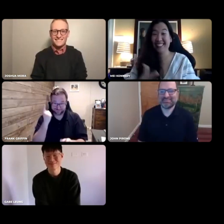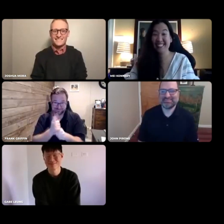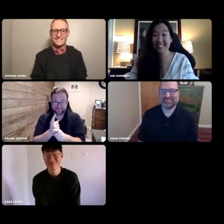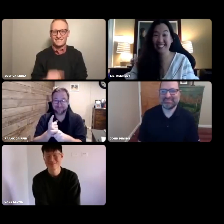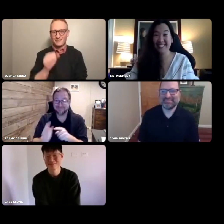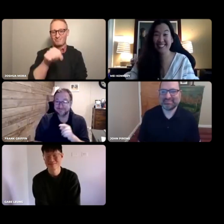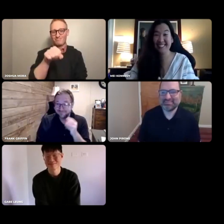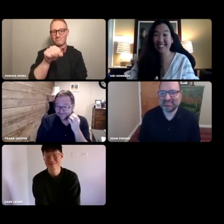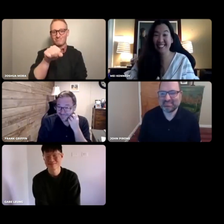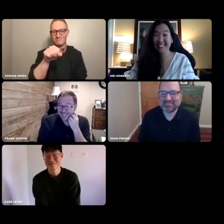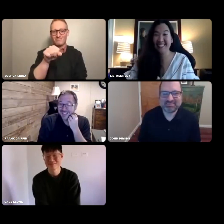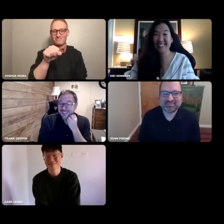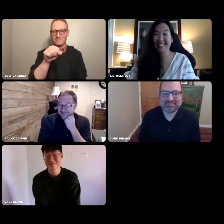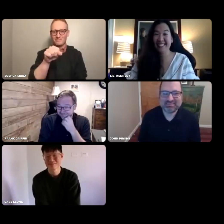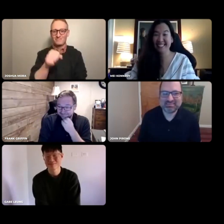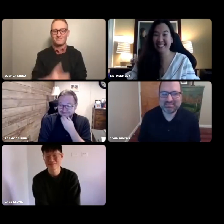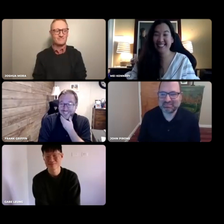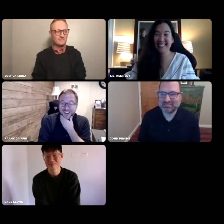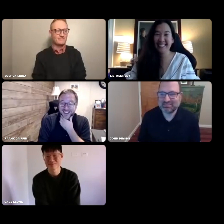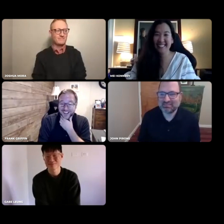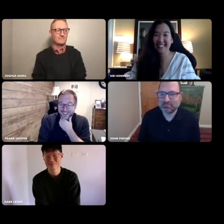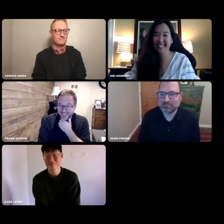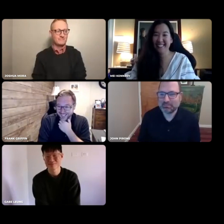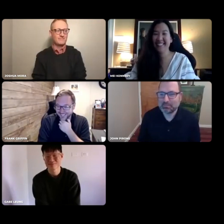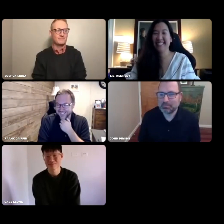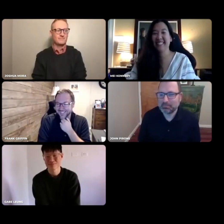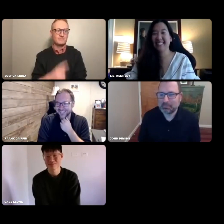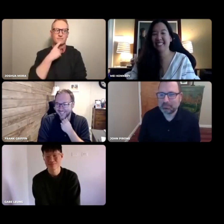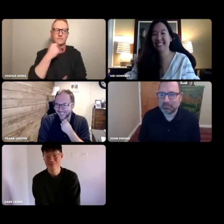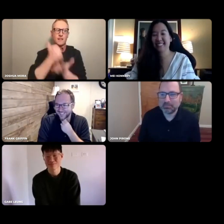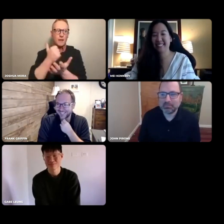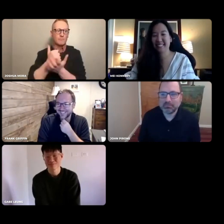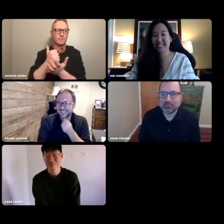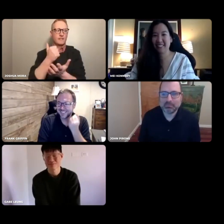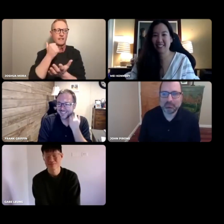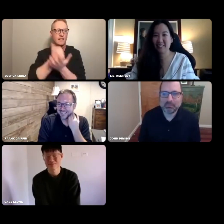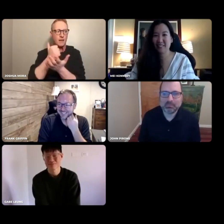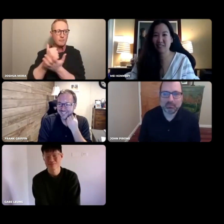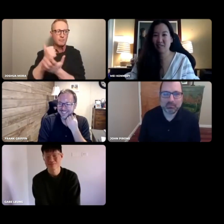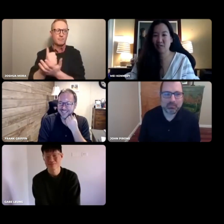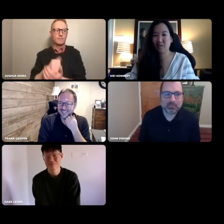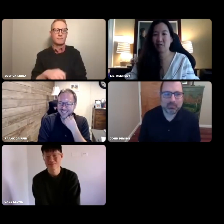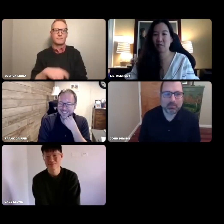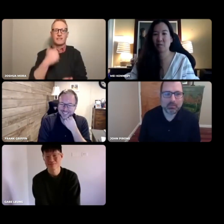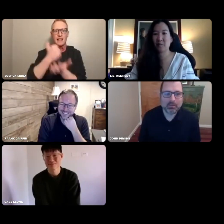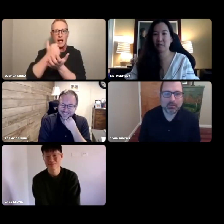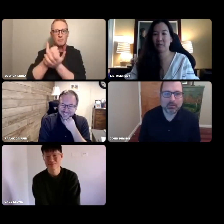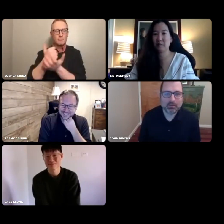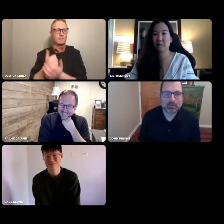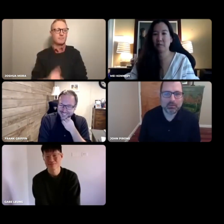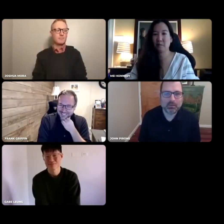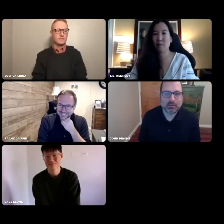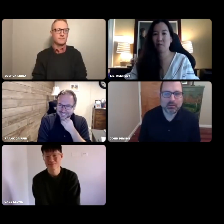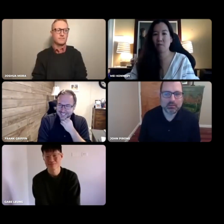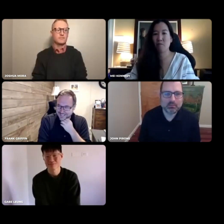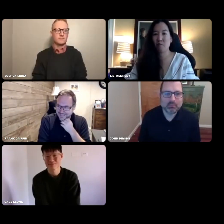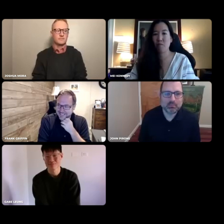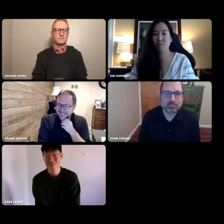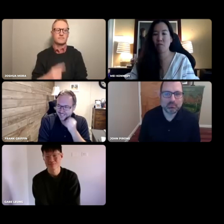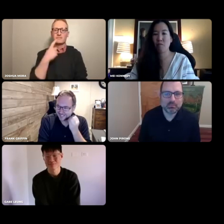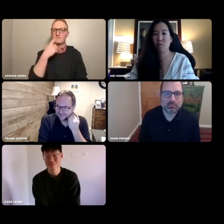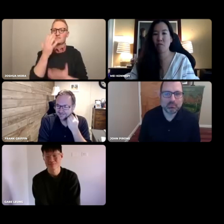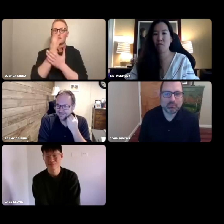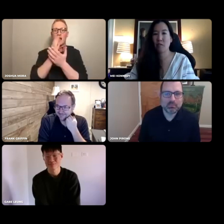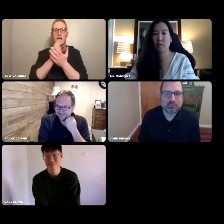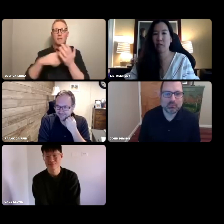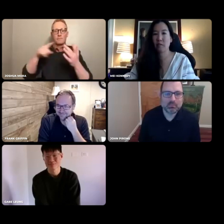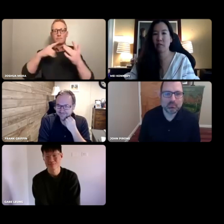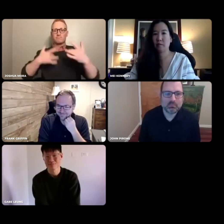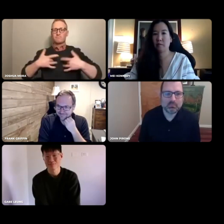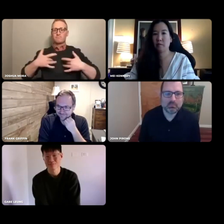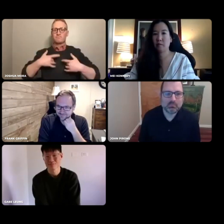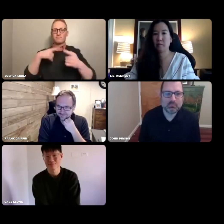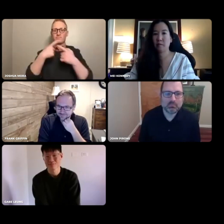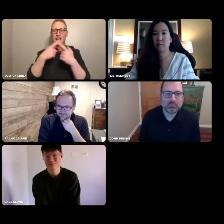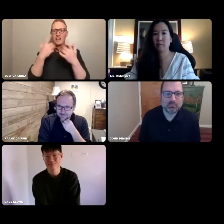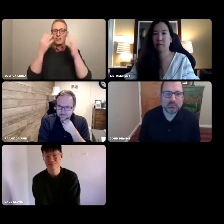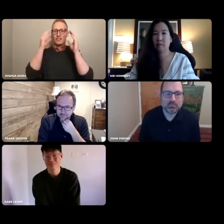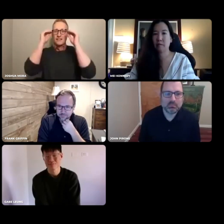I'm seeing "HELP" again and again.